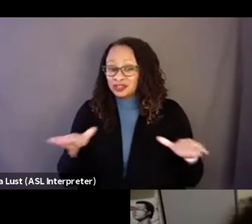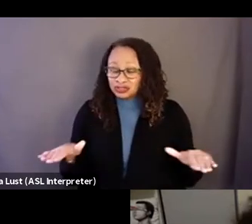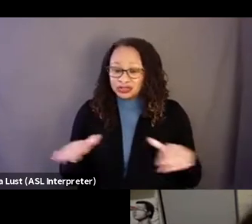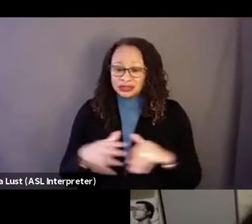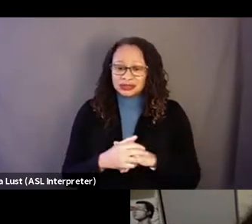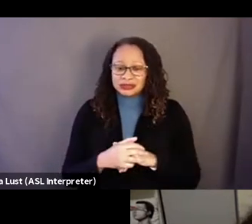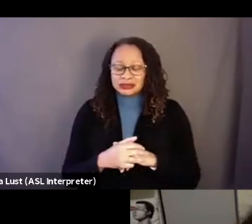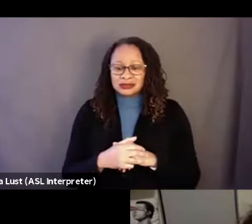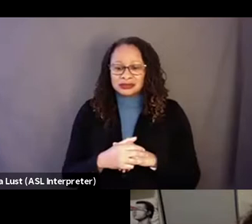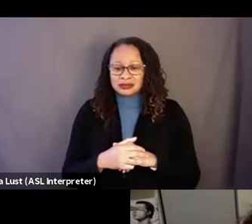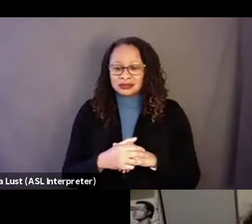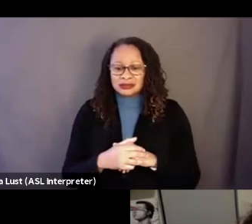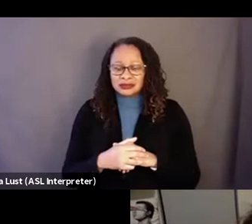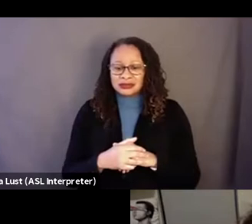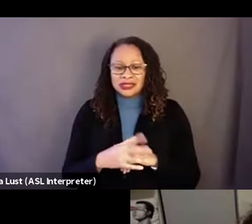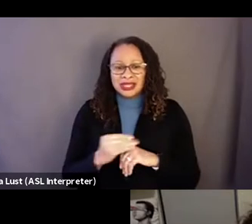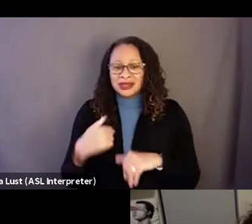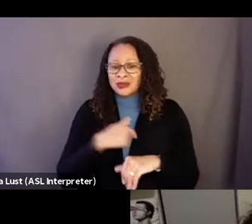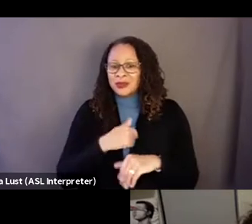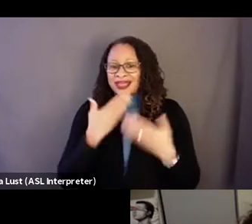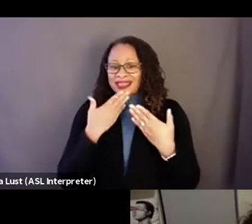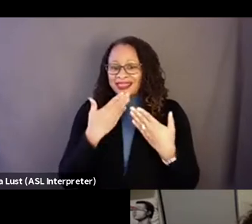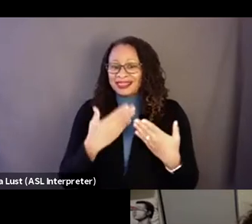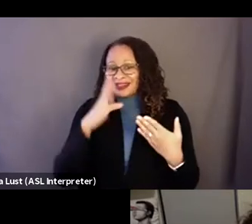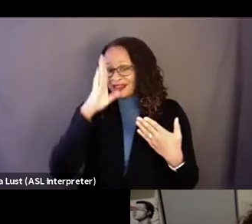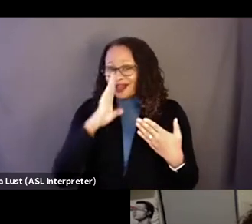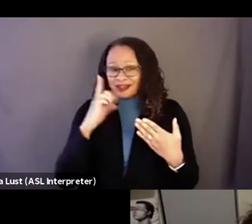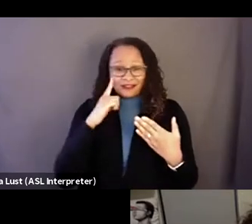and we definitely thank God number one for everything,